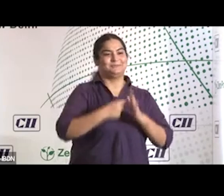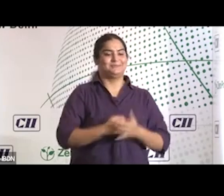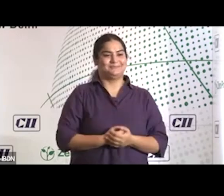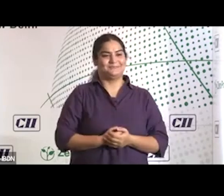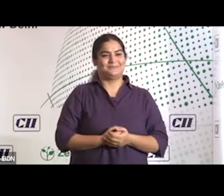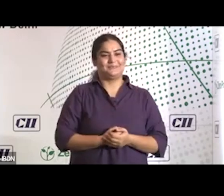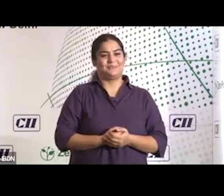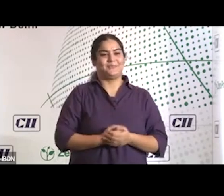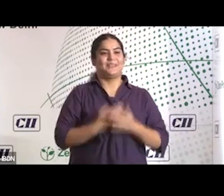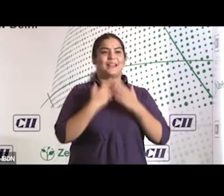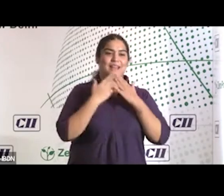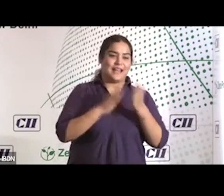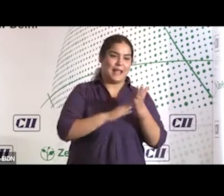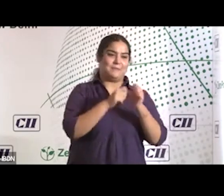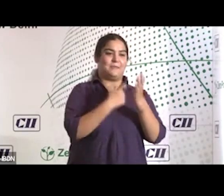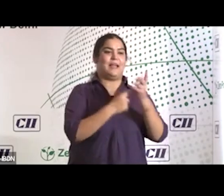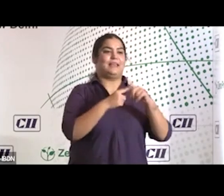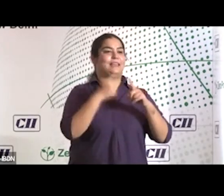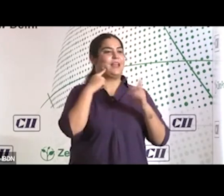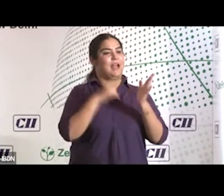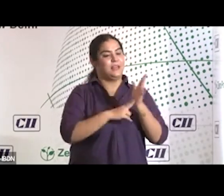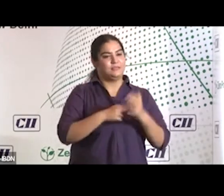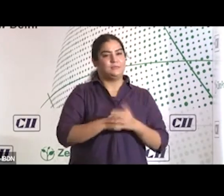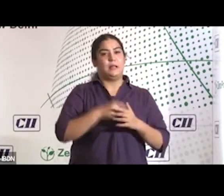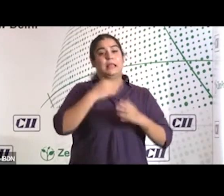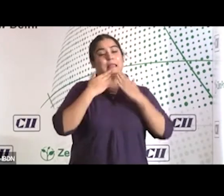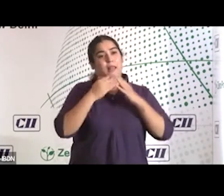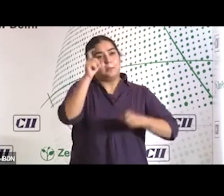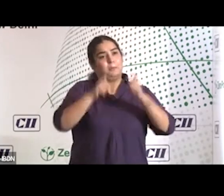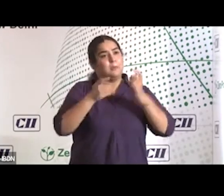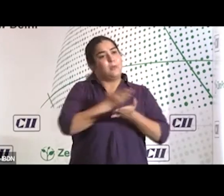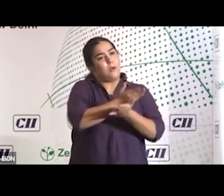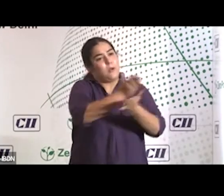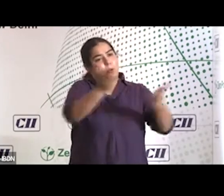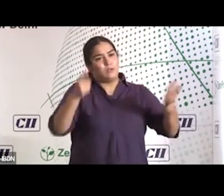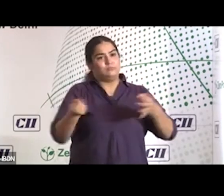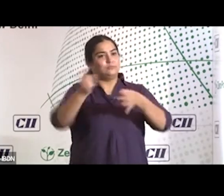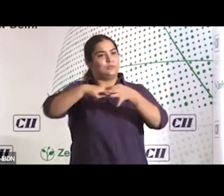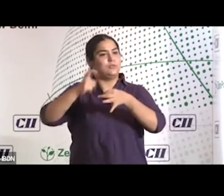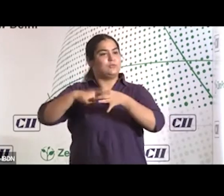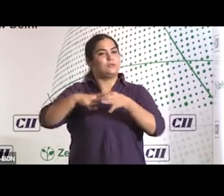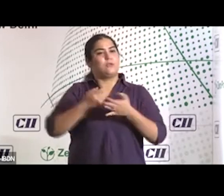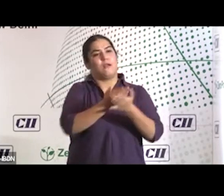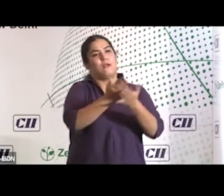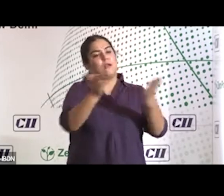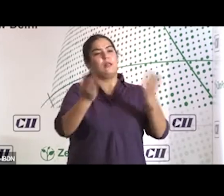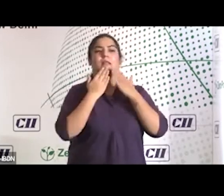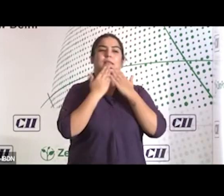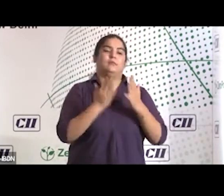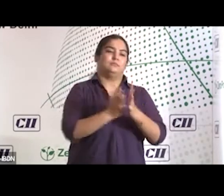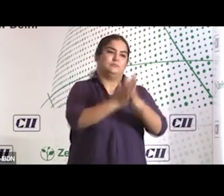Thanks to Martin and thanks to all the delegates that have come here from all across the world